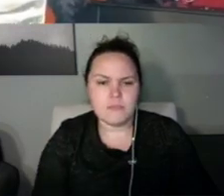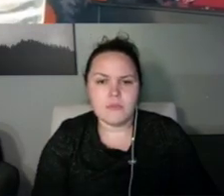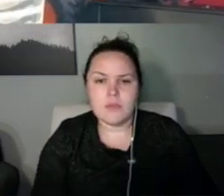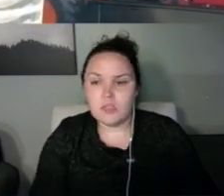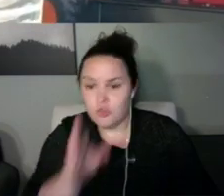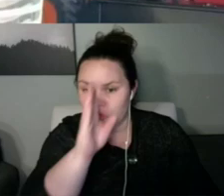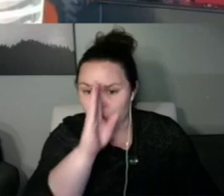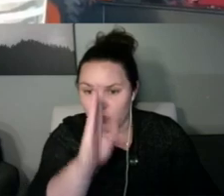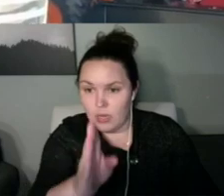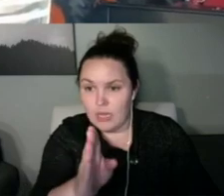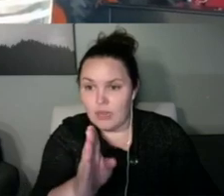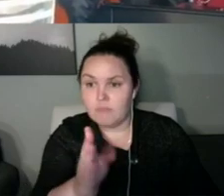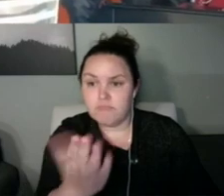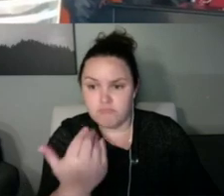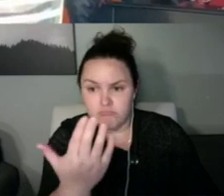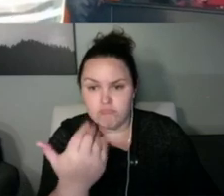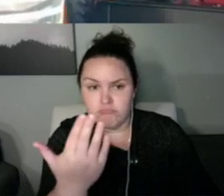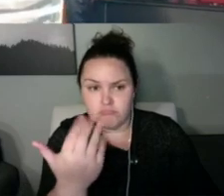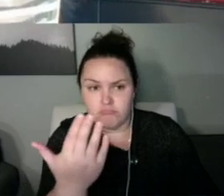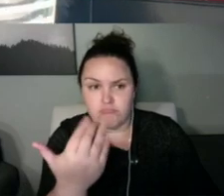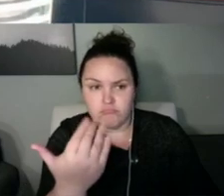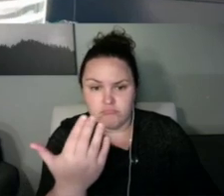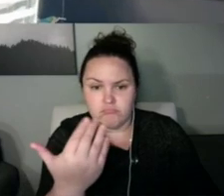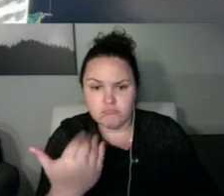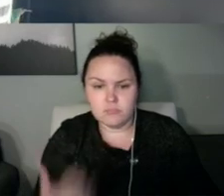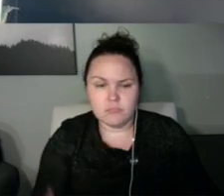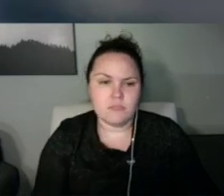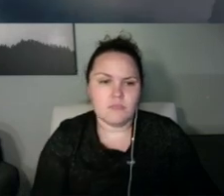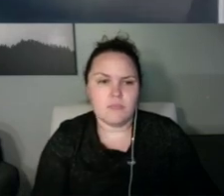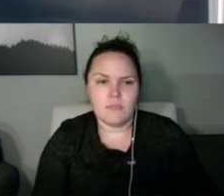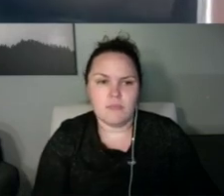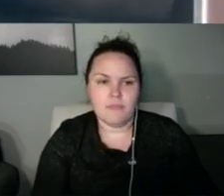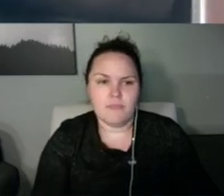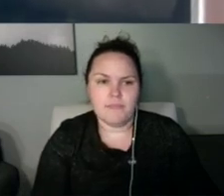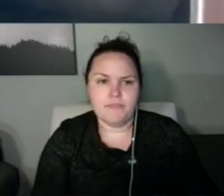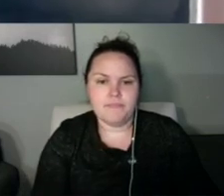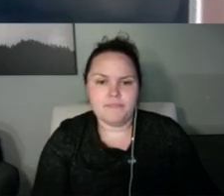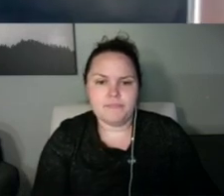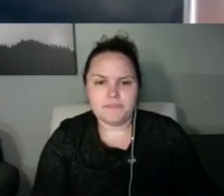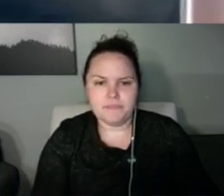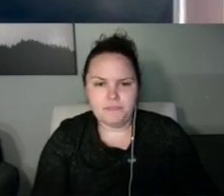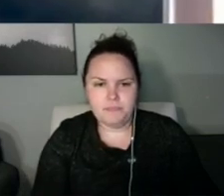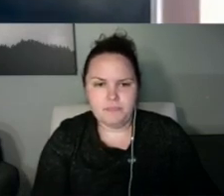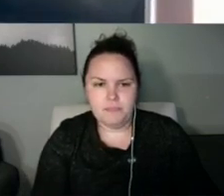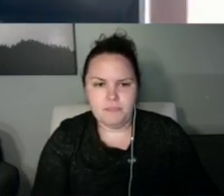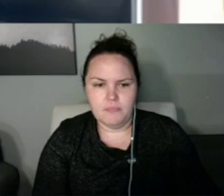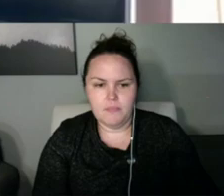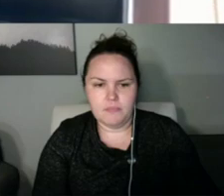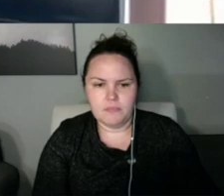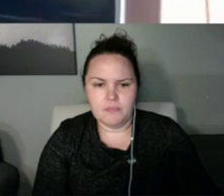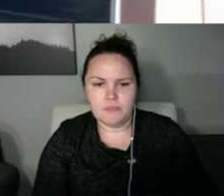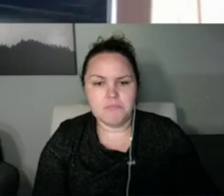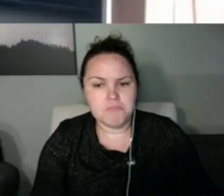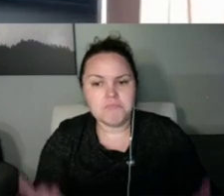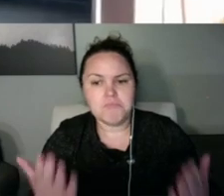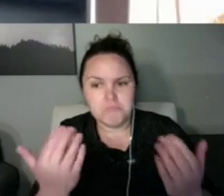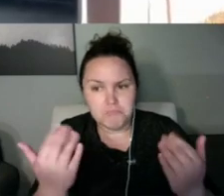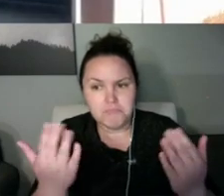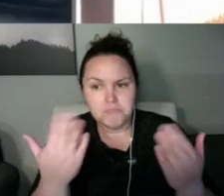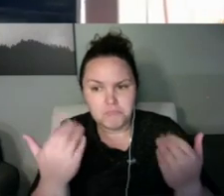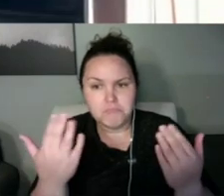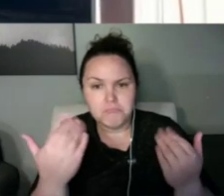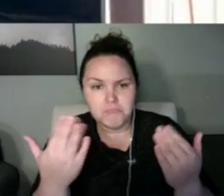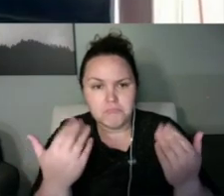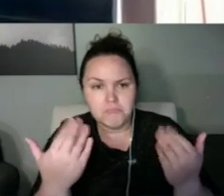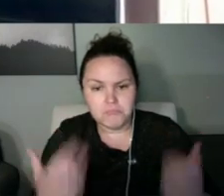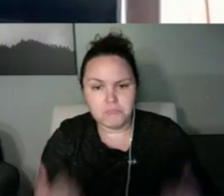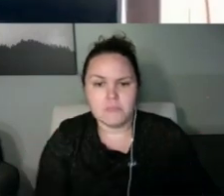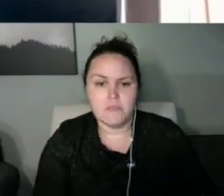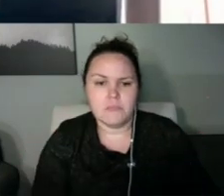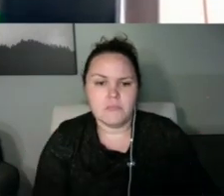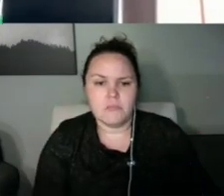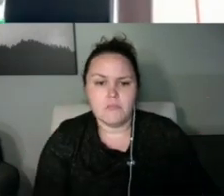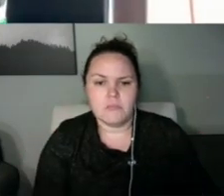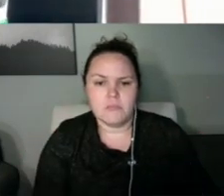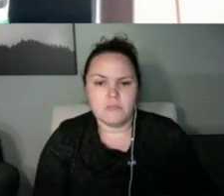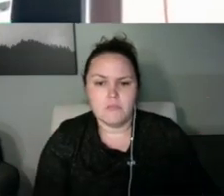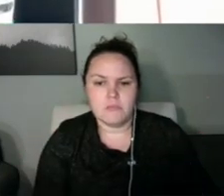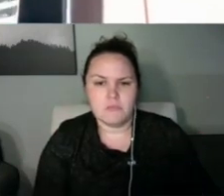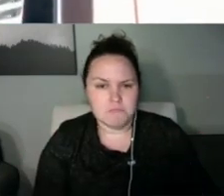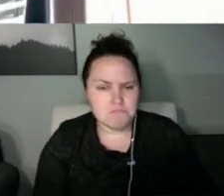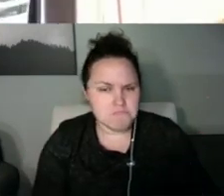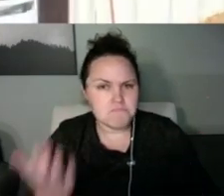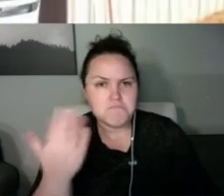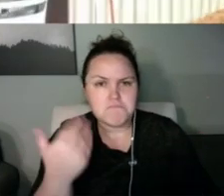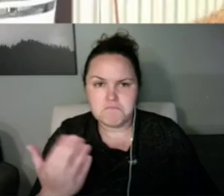Tyler's mom: Forward Tyler's mom: Keep coming Keep coming.